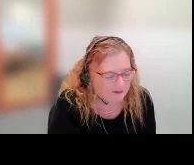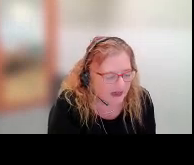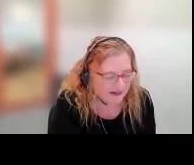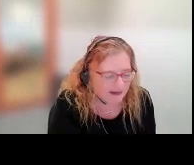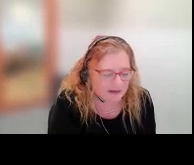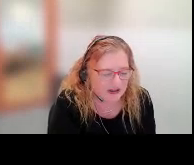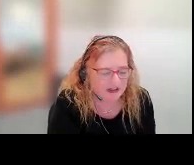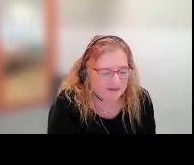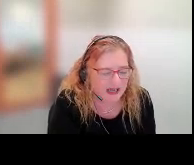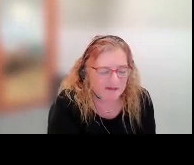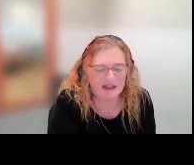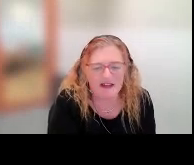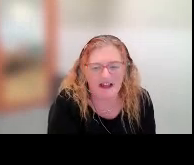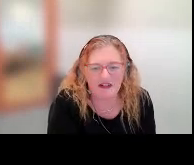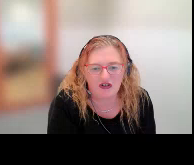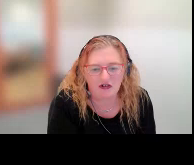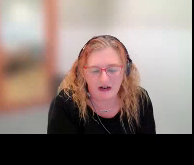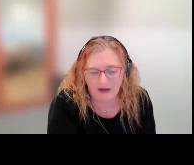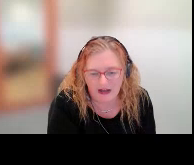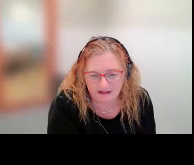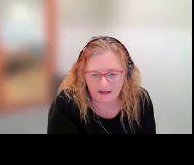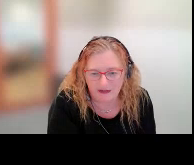As I mentioned we're aiming to get the Tripartite ones